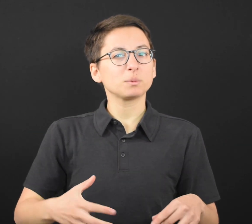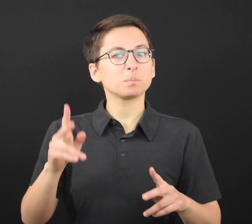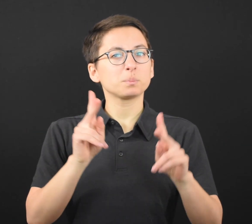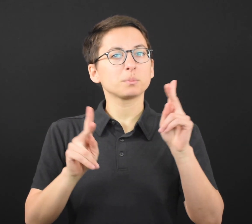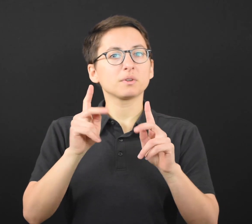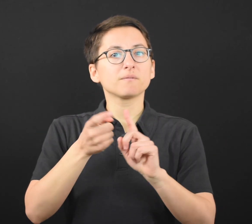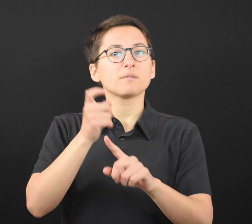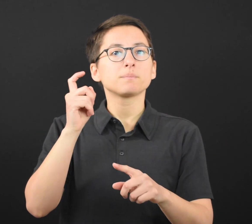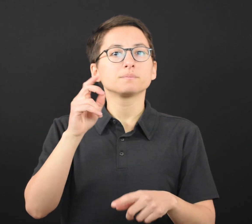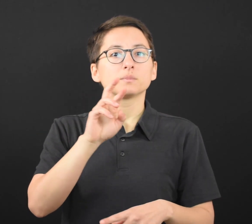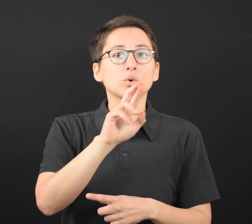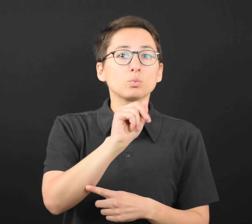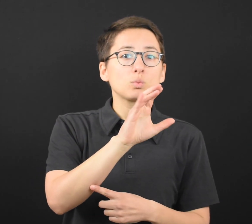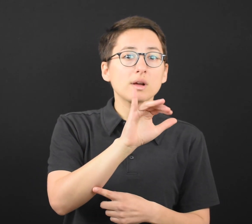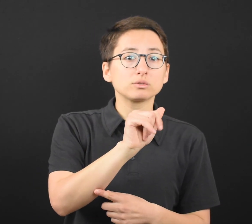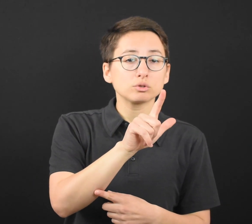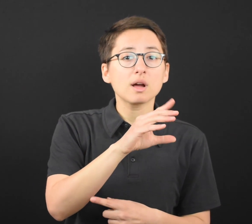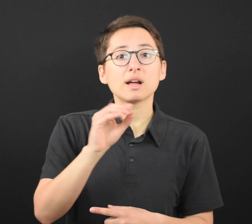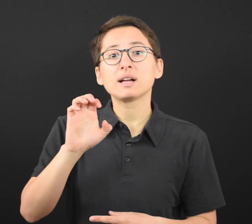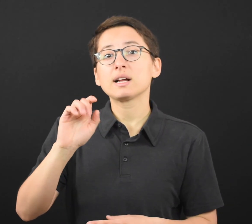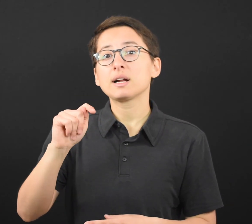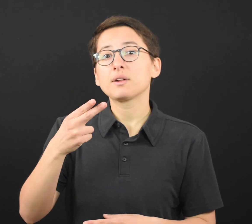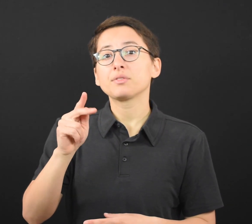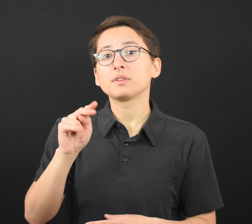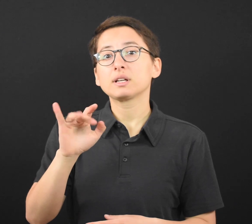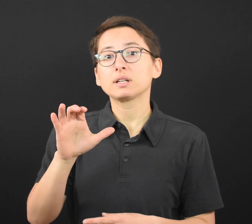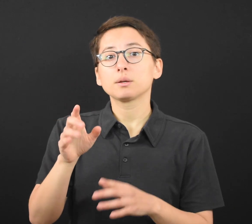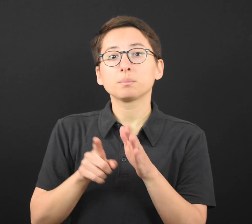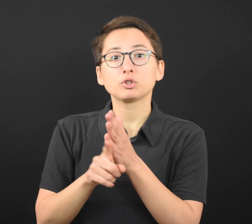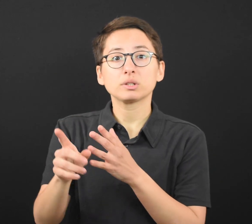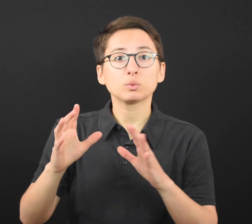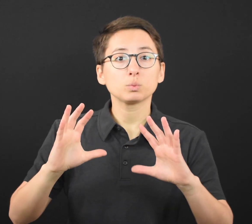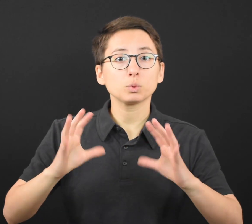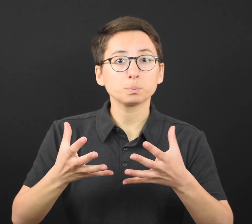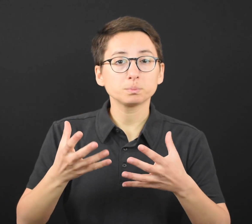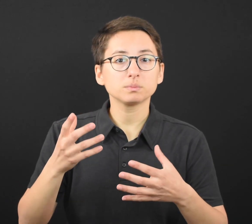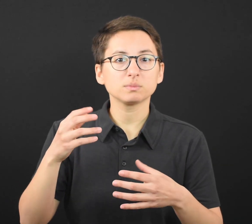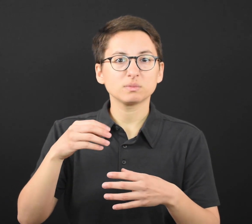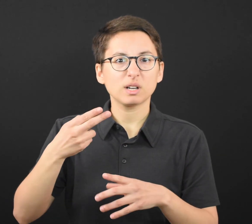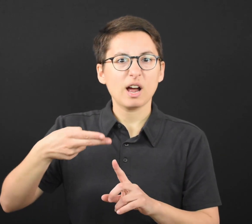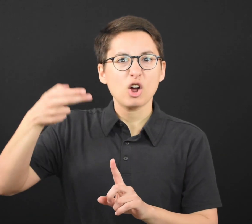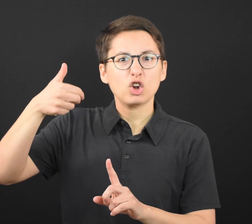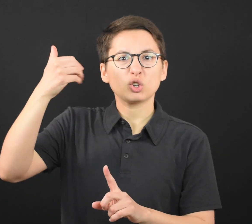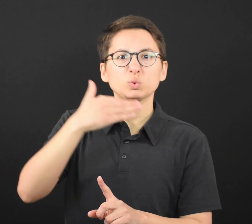some racial and ethnic minority groups at increased risk of getting sick from COVID-19.